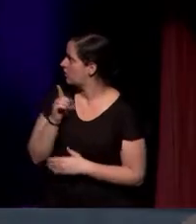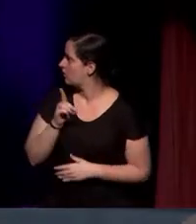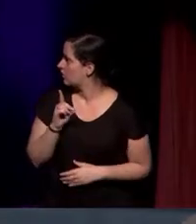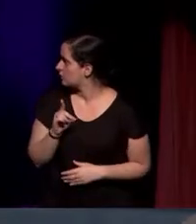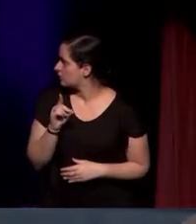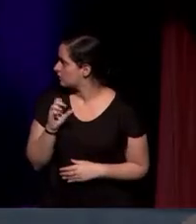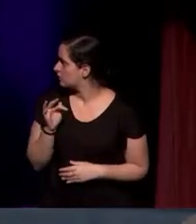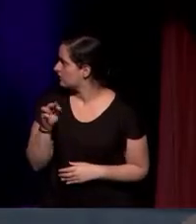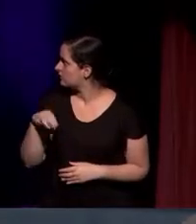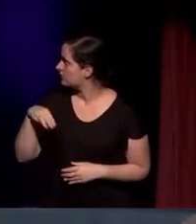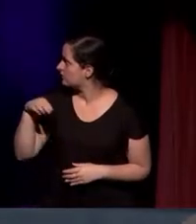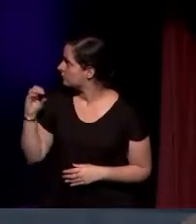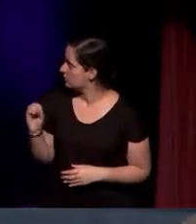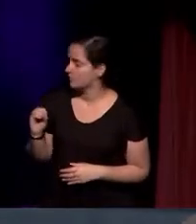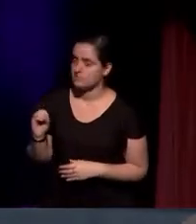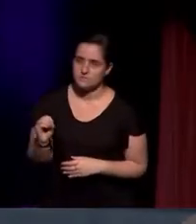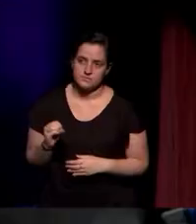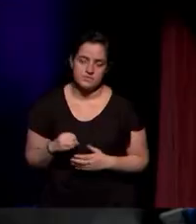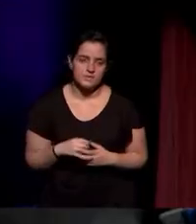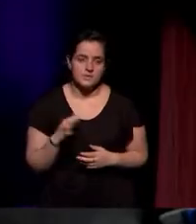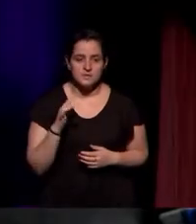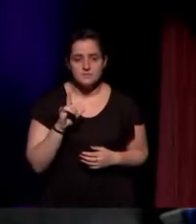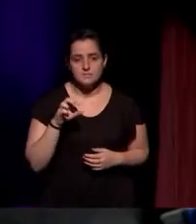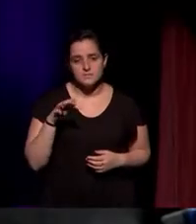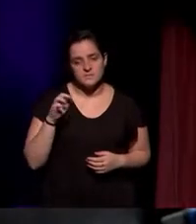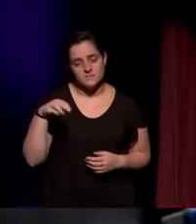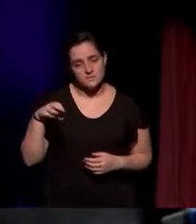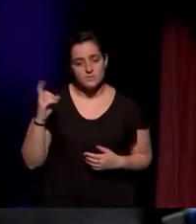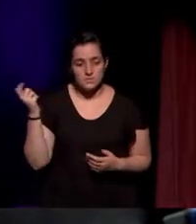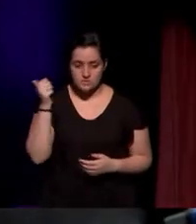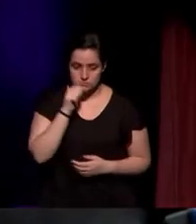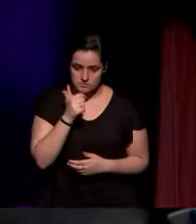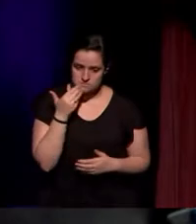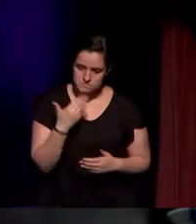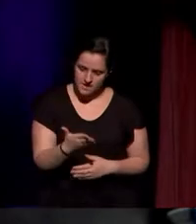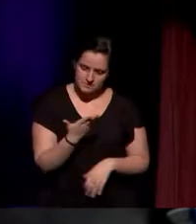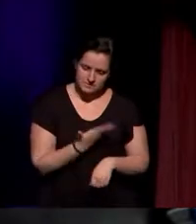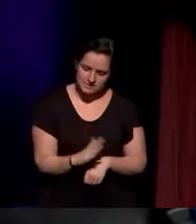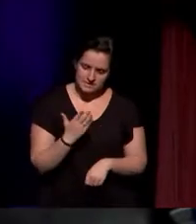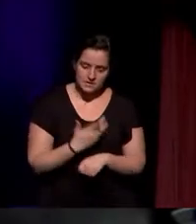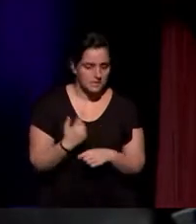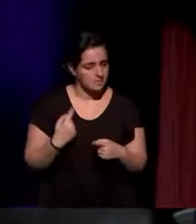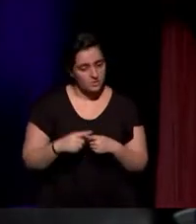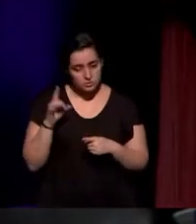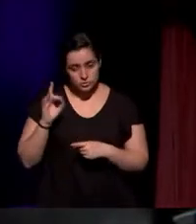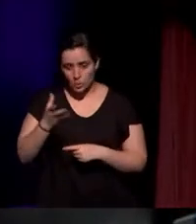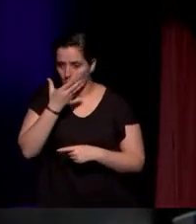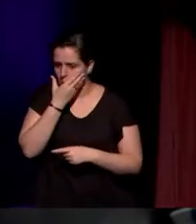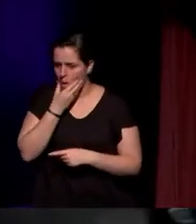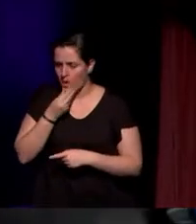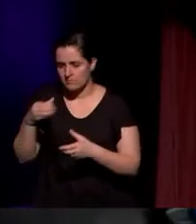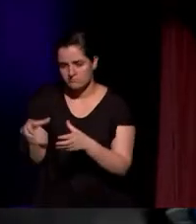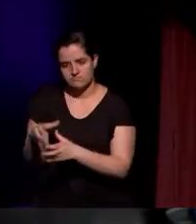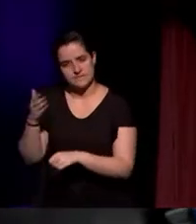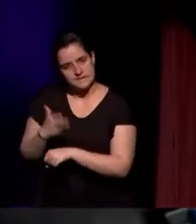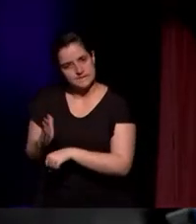With advance of the armed struggle, the women ask to train, because they were only men who trained at an early stage.